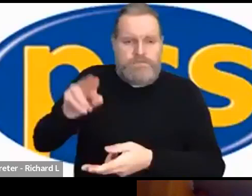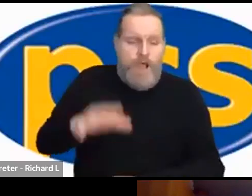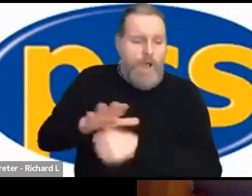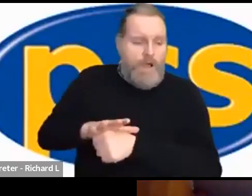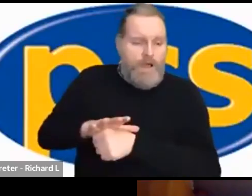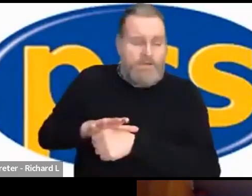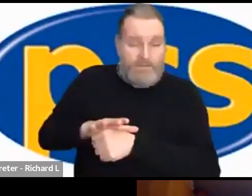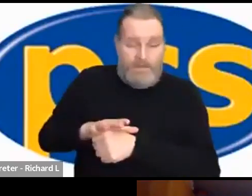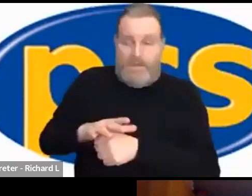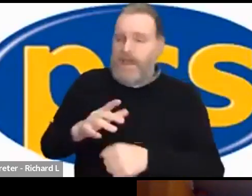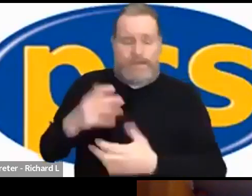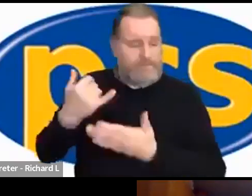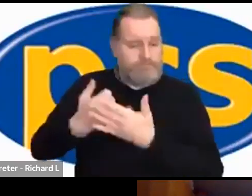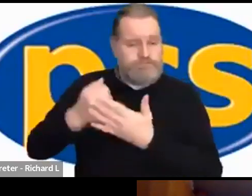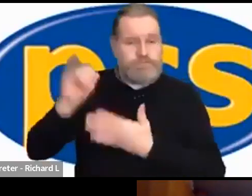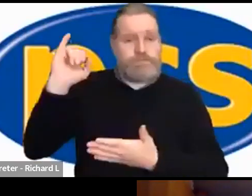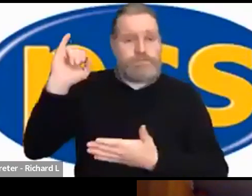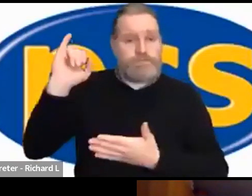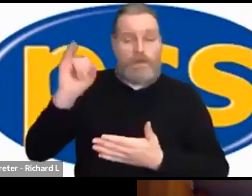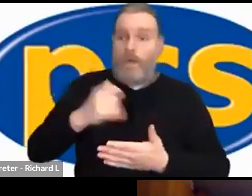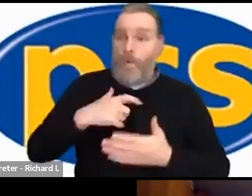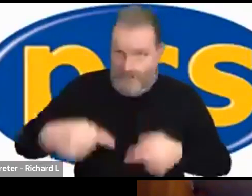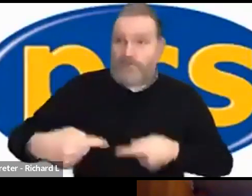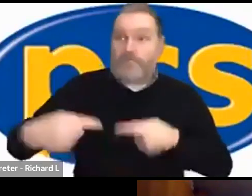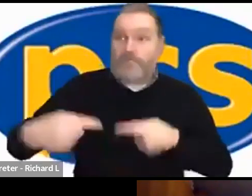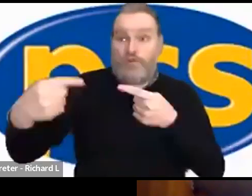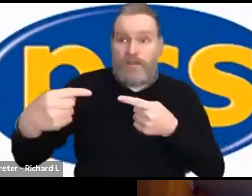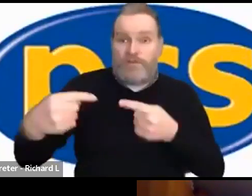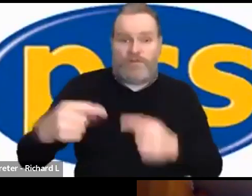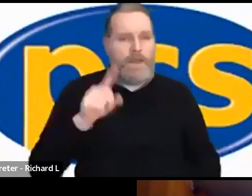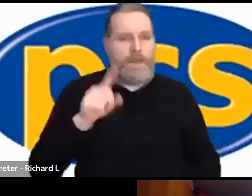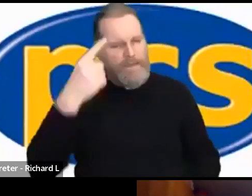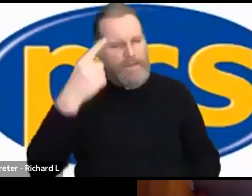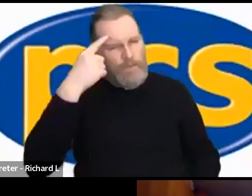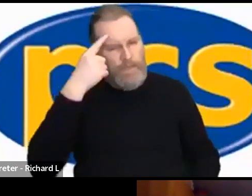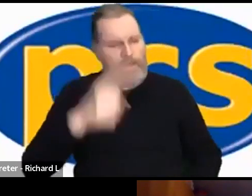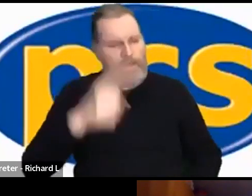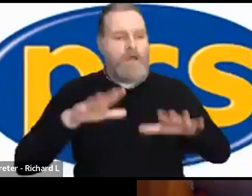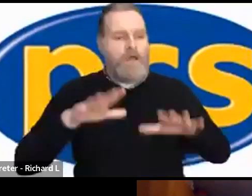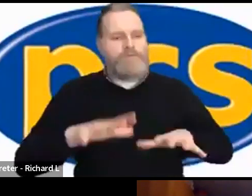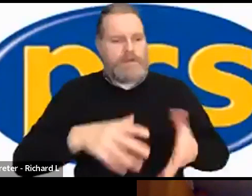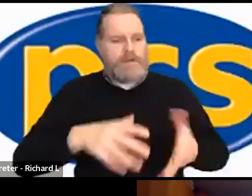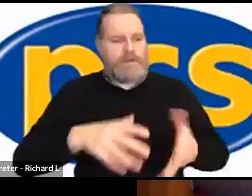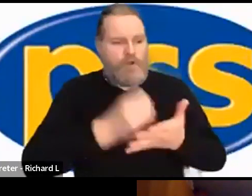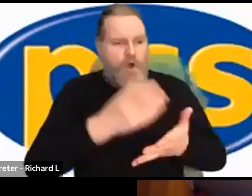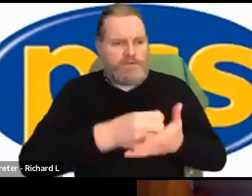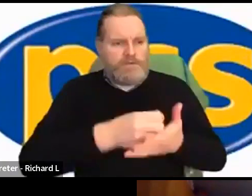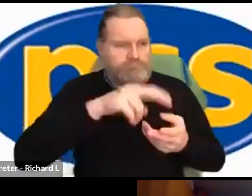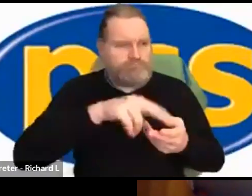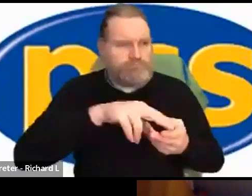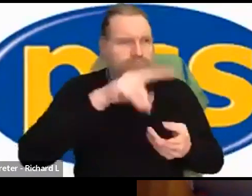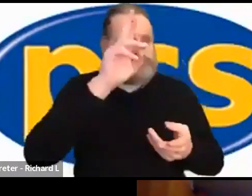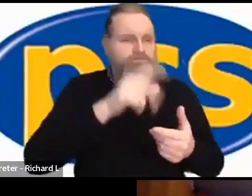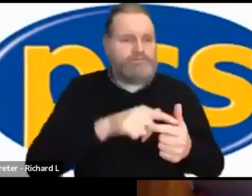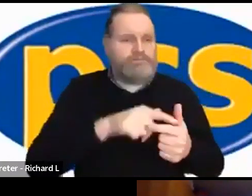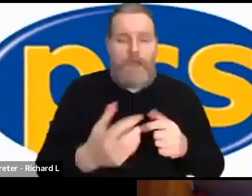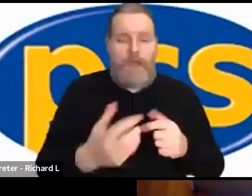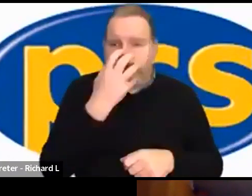that we need to challenge would need to challenge it at any time time when there's a cost of living crisis, when living crisis, when energy prices have gone through